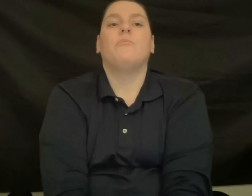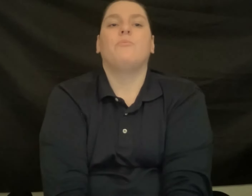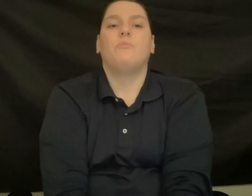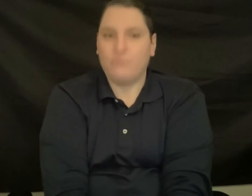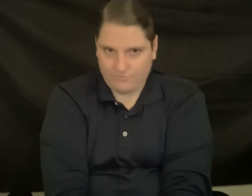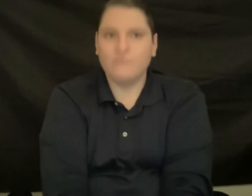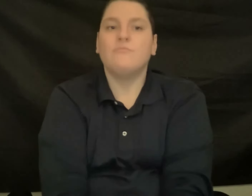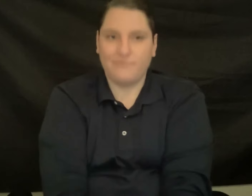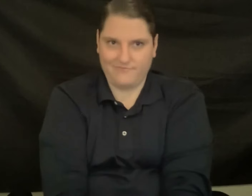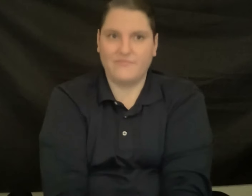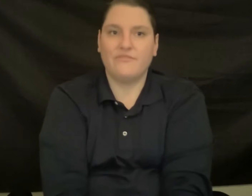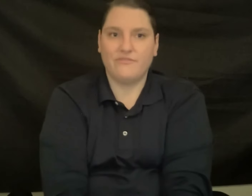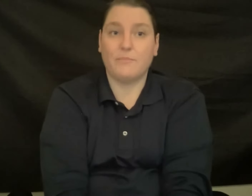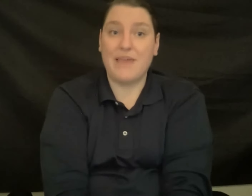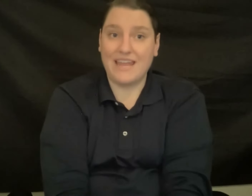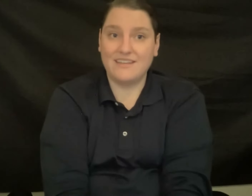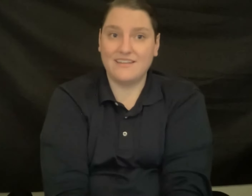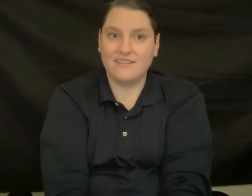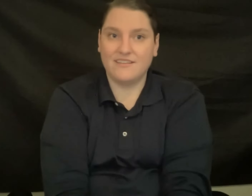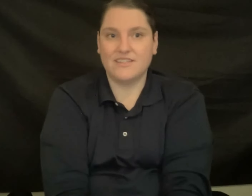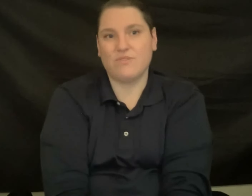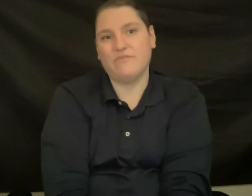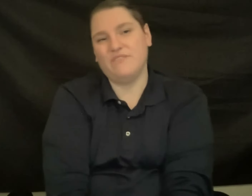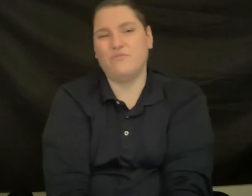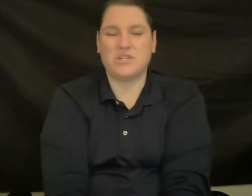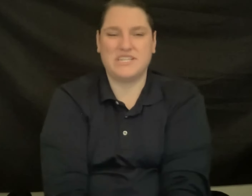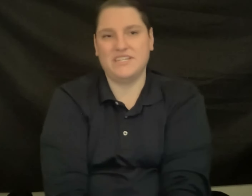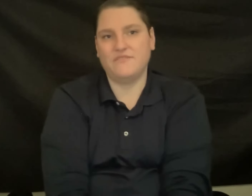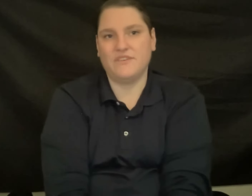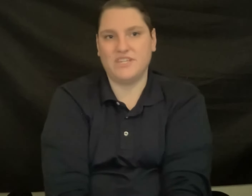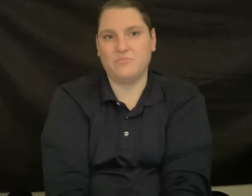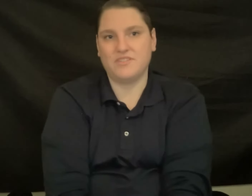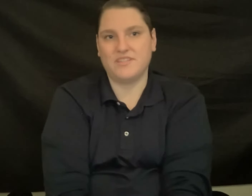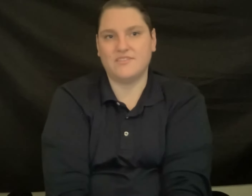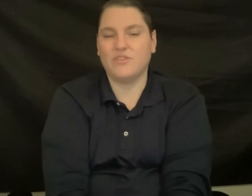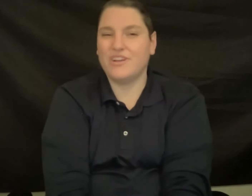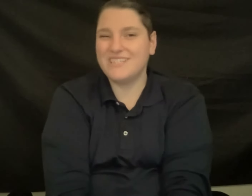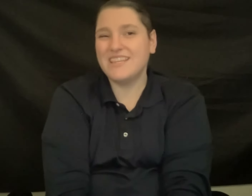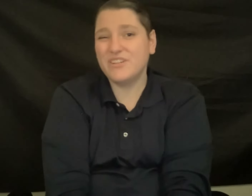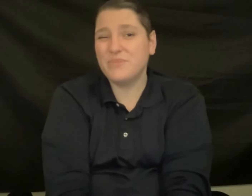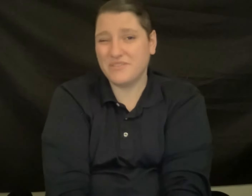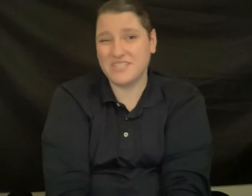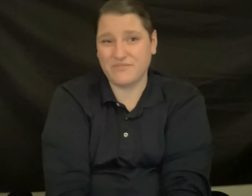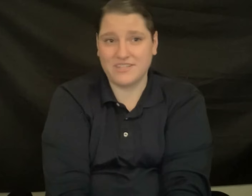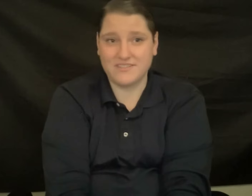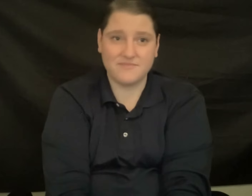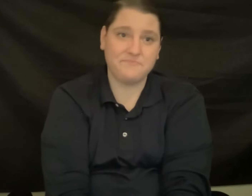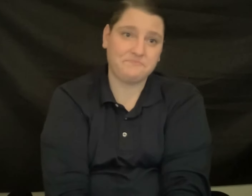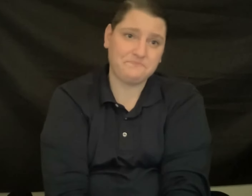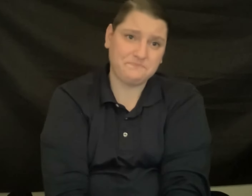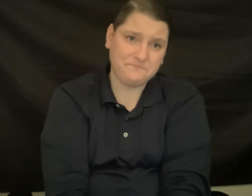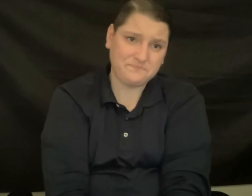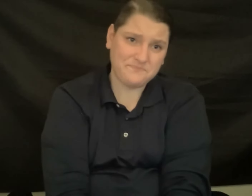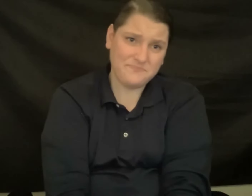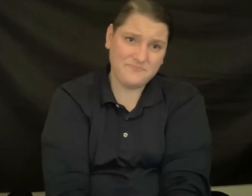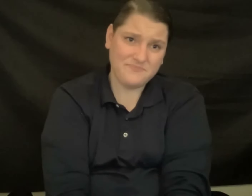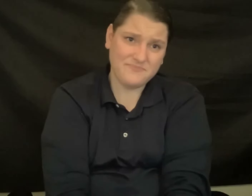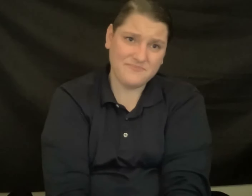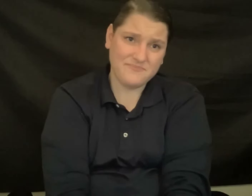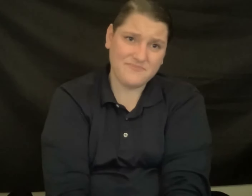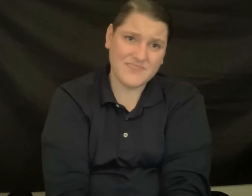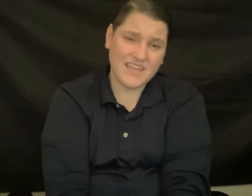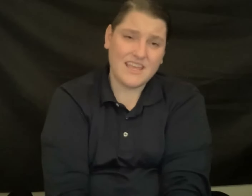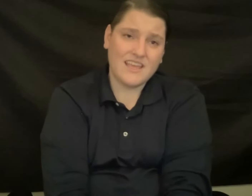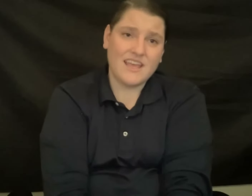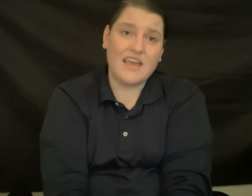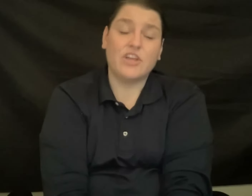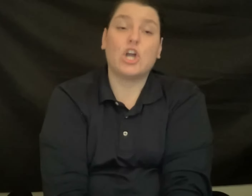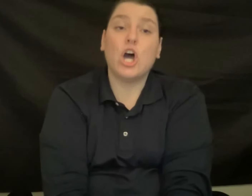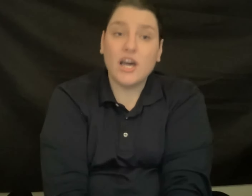Good question. It can impact men or women. Women are at higher risk, statistically. The lifetime risk is 20 to 21% for women.